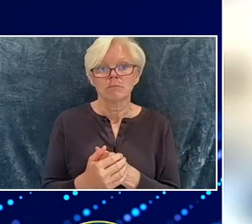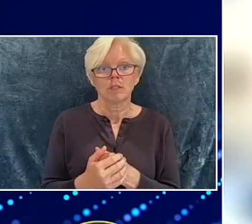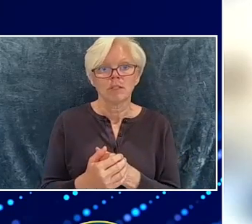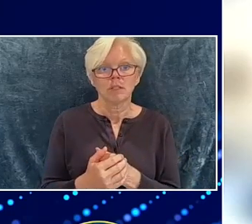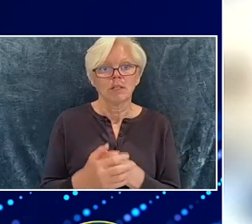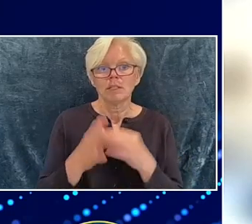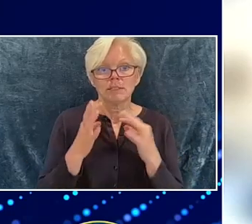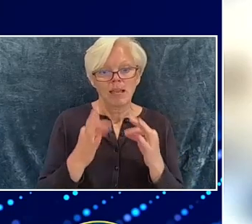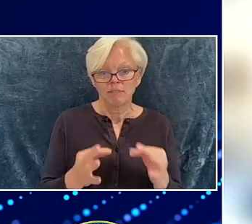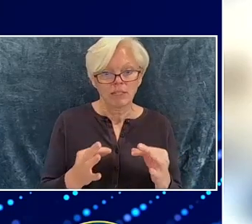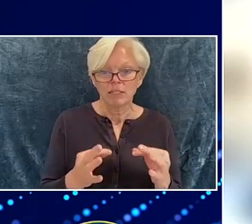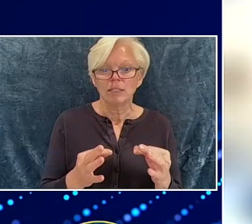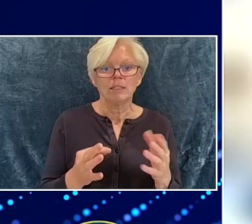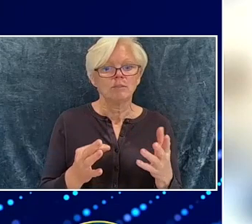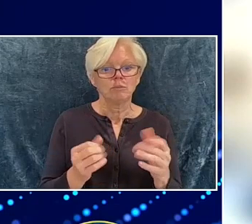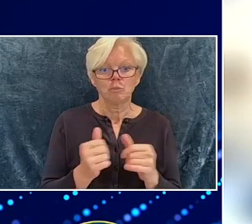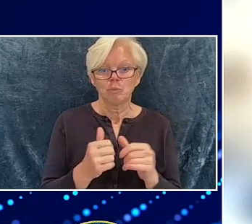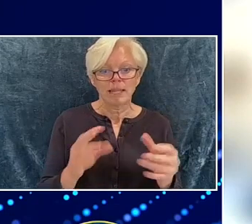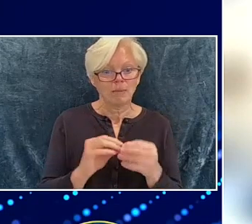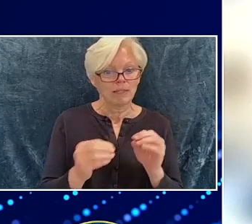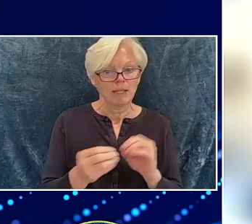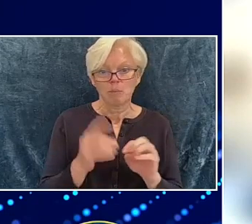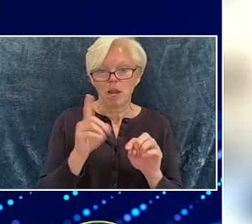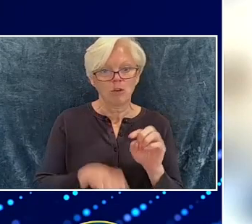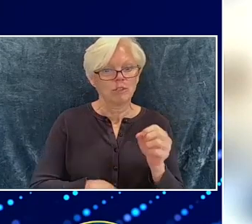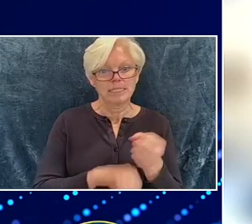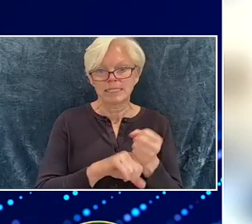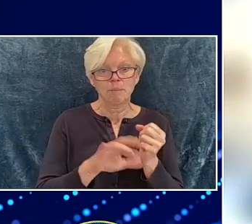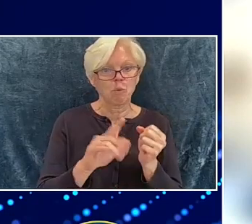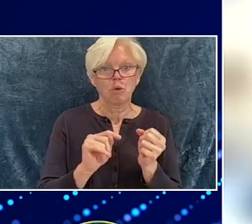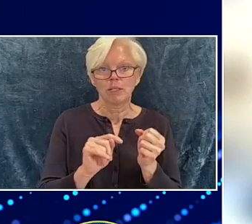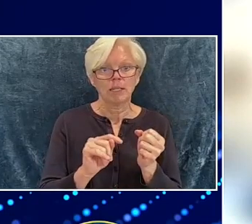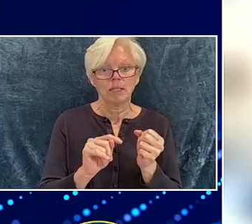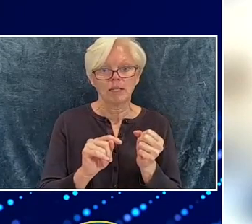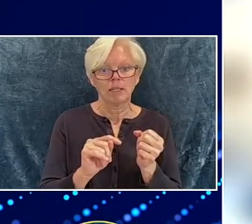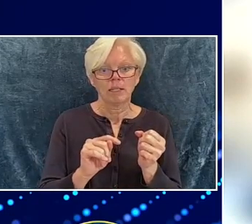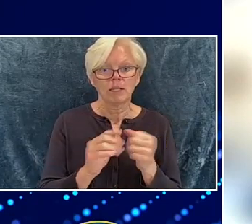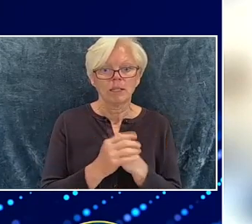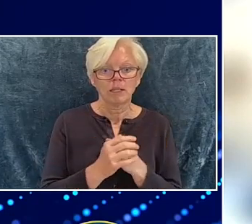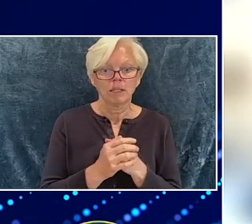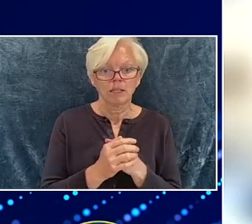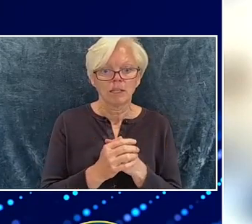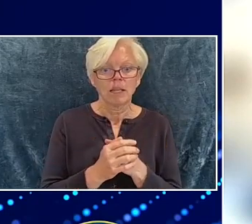number, I wouldn't be able to support it. And with the number, I don't know that it would make sense.